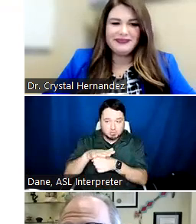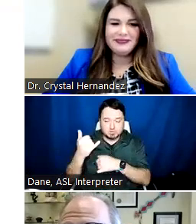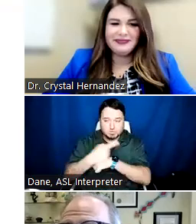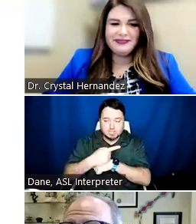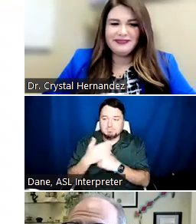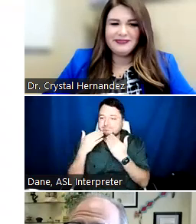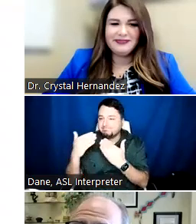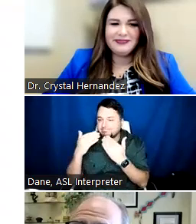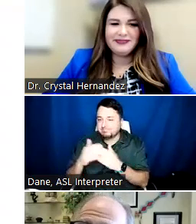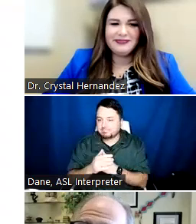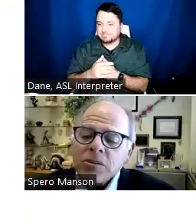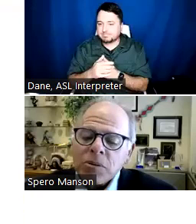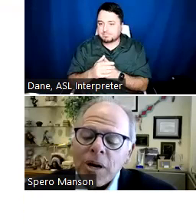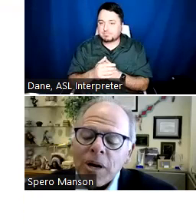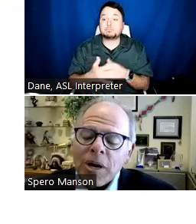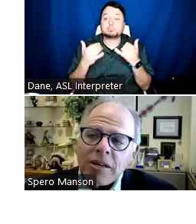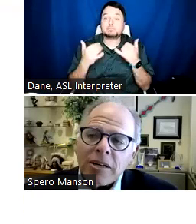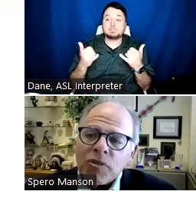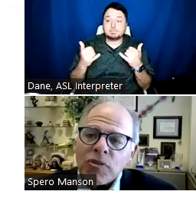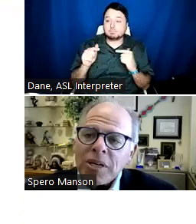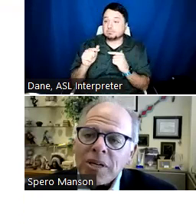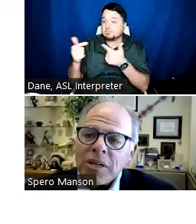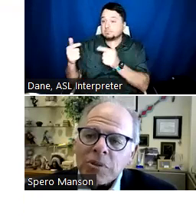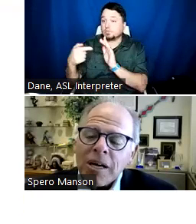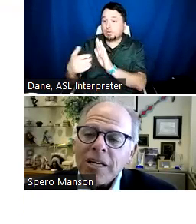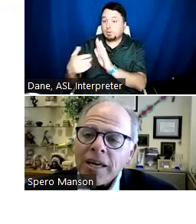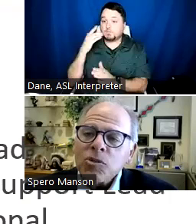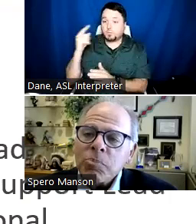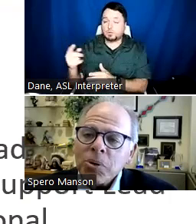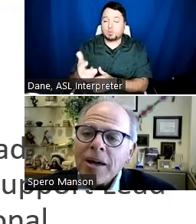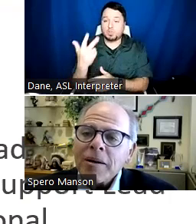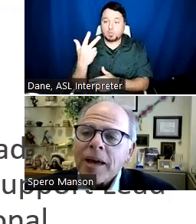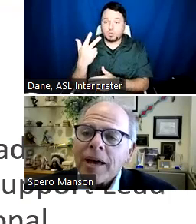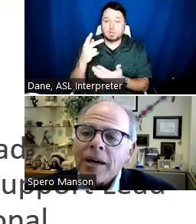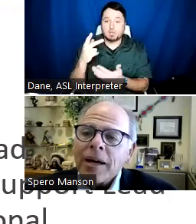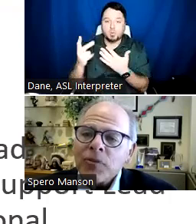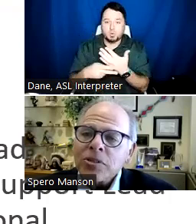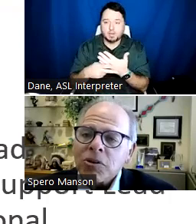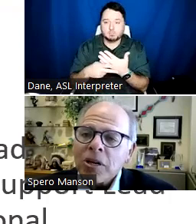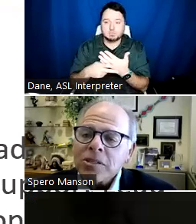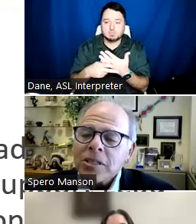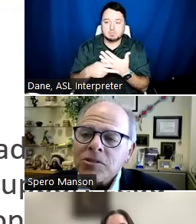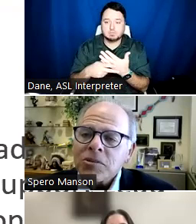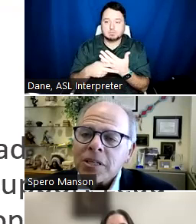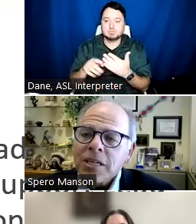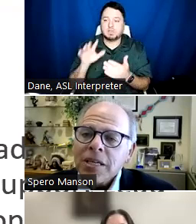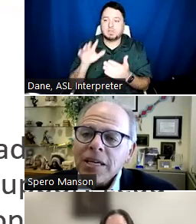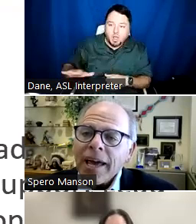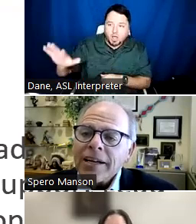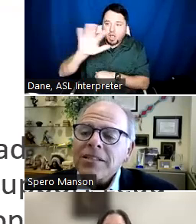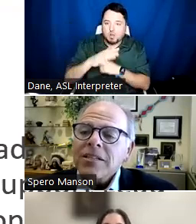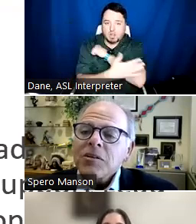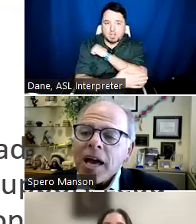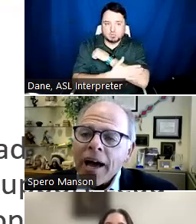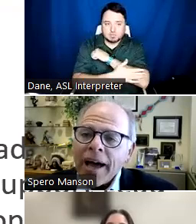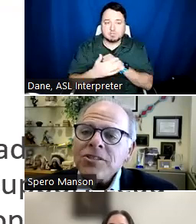We now turn to representatives of 3 cutting edge program efforts throughout the country. And I